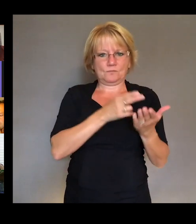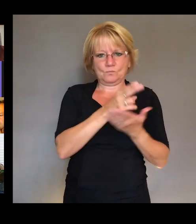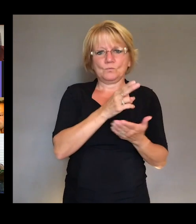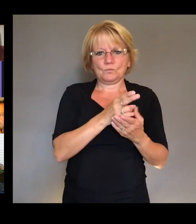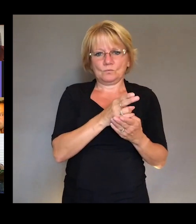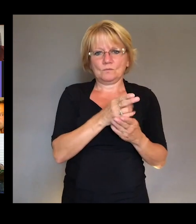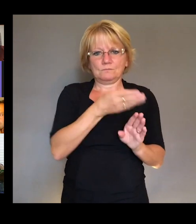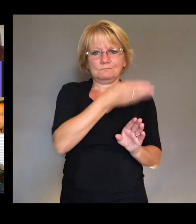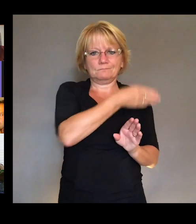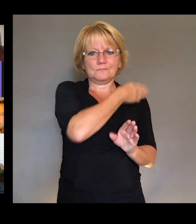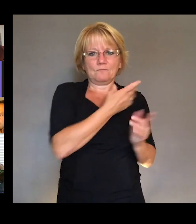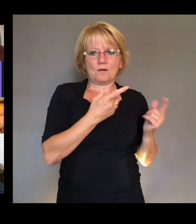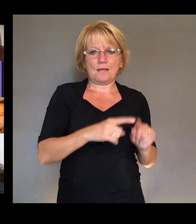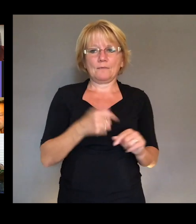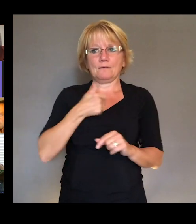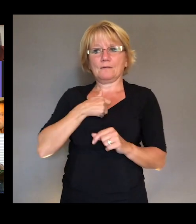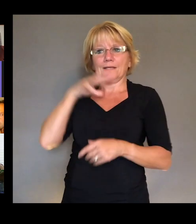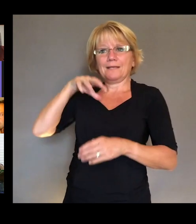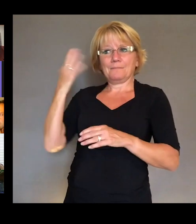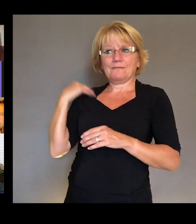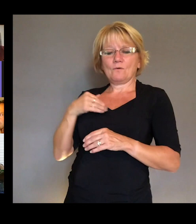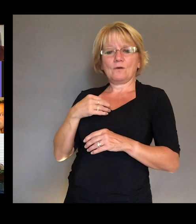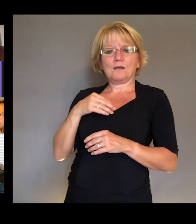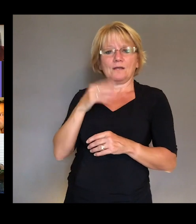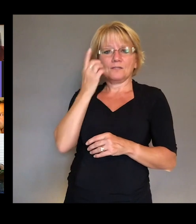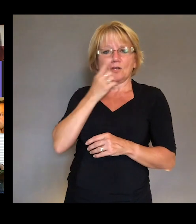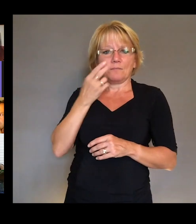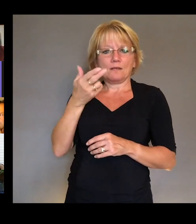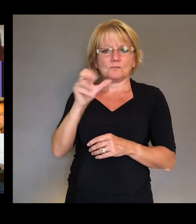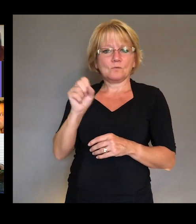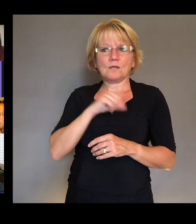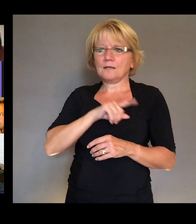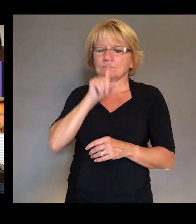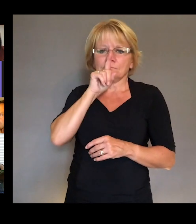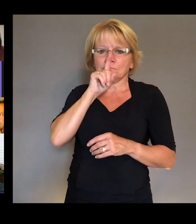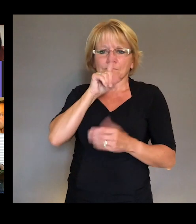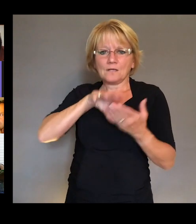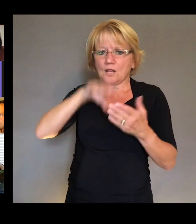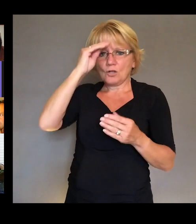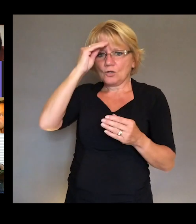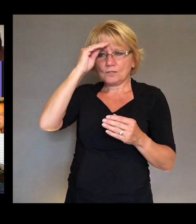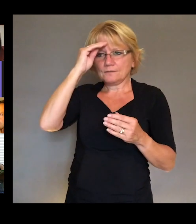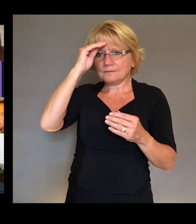of things that happen. I went to Dartmouth High and I didn't learn any of black...